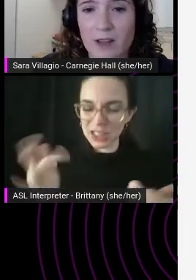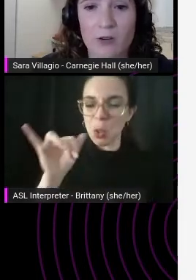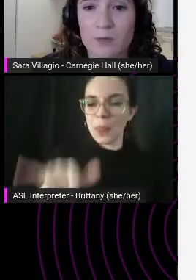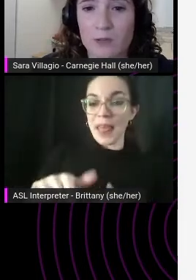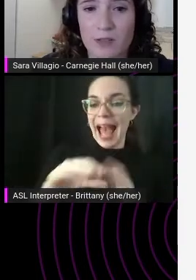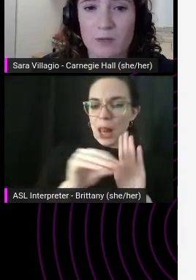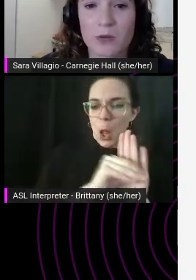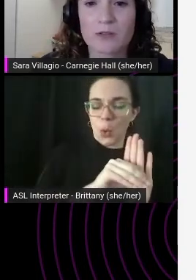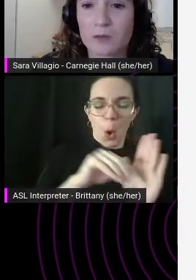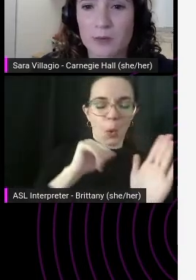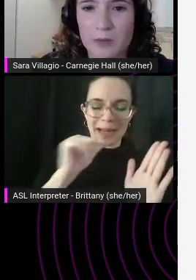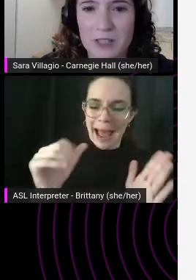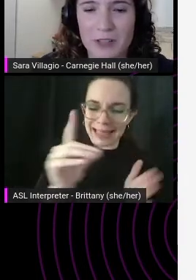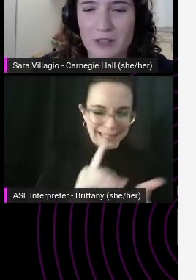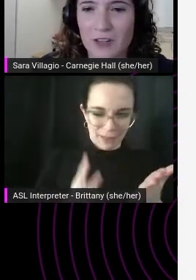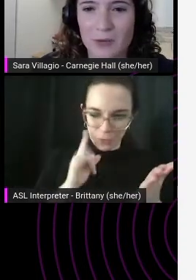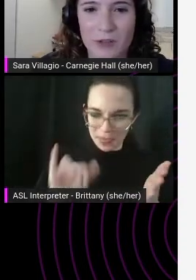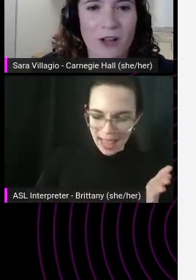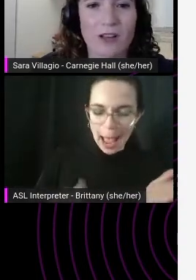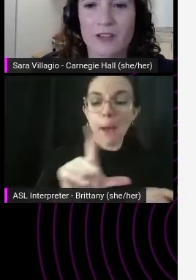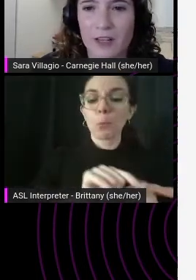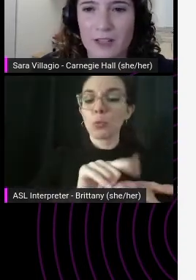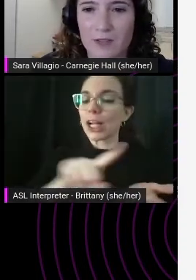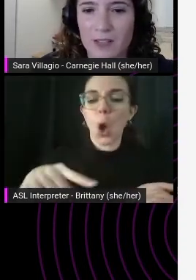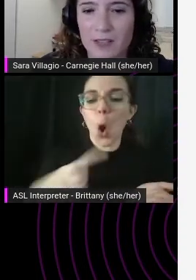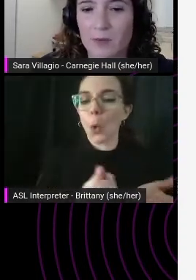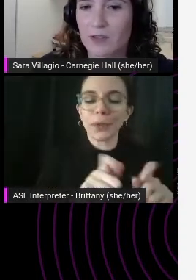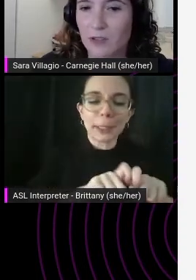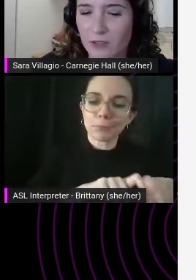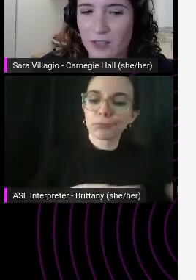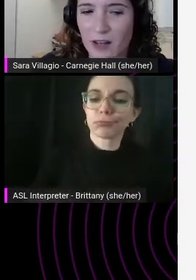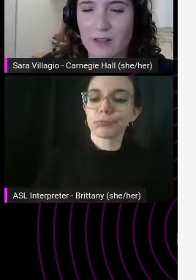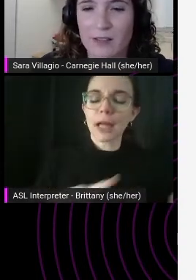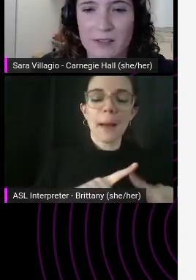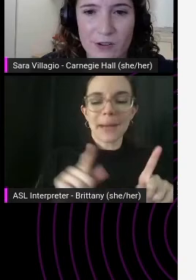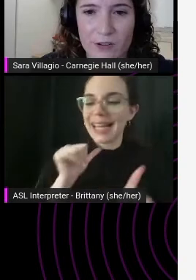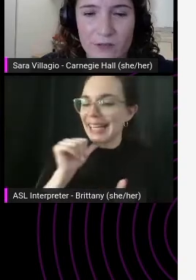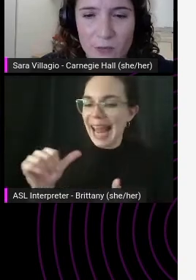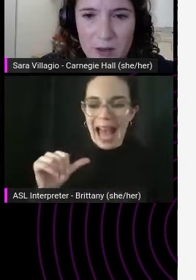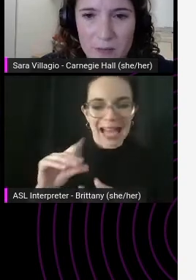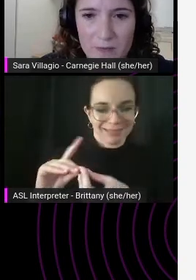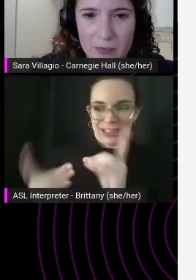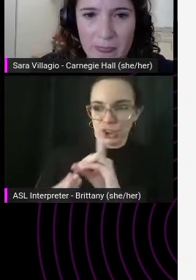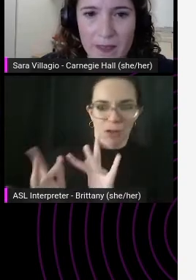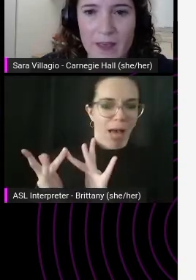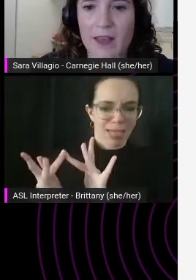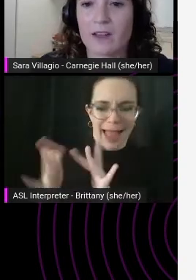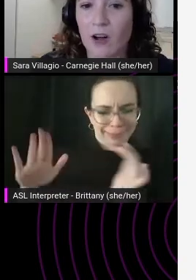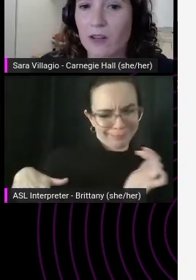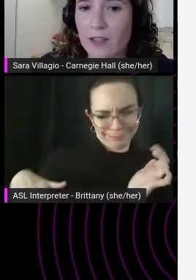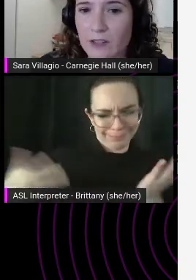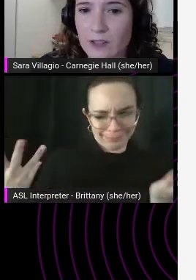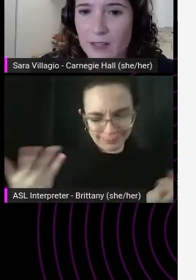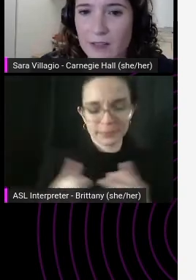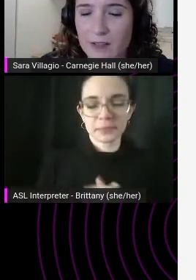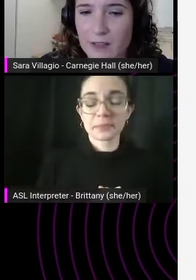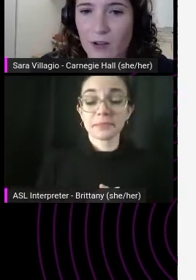The hall is producing beautiful print materials along with all other kinds of things, but certainly not, necessarily, for the web. In all the years since,